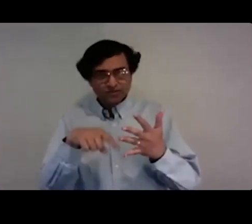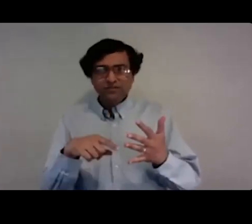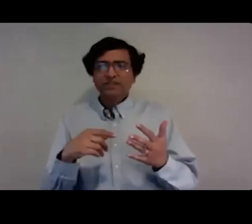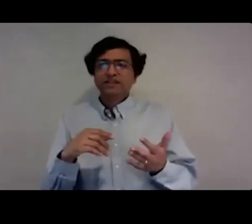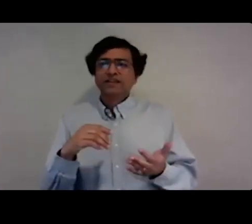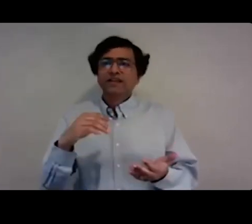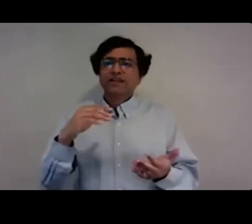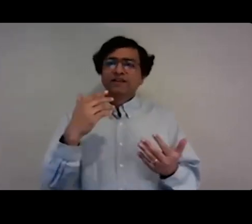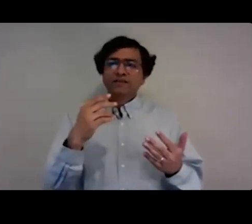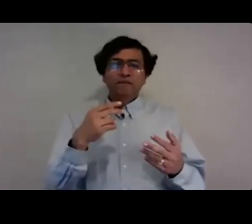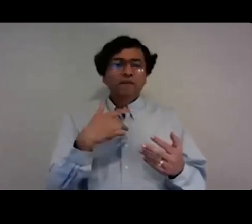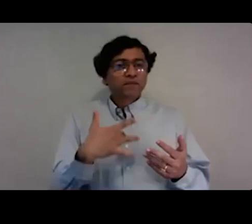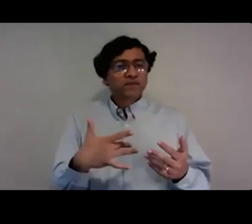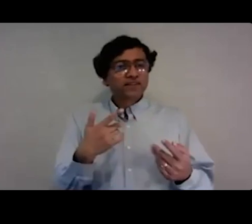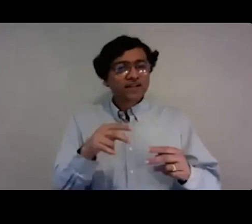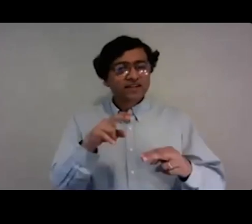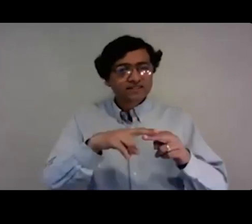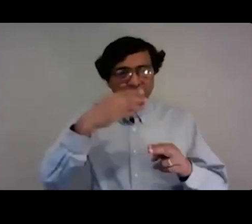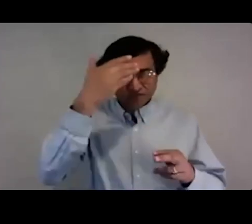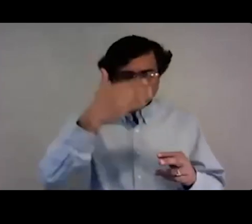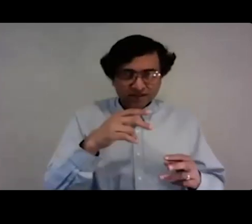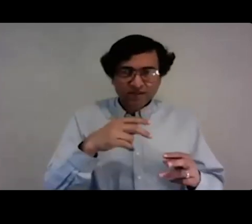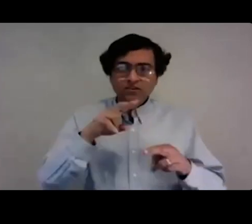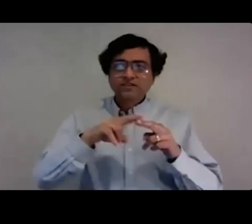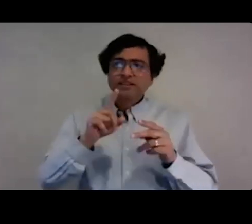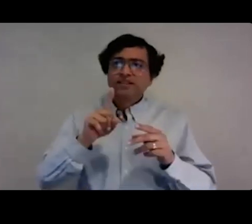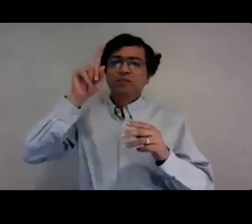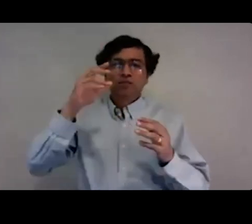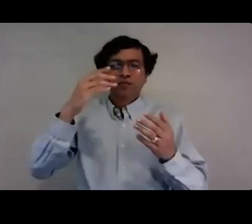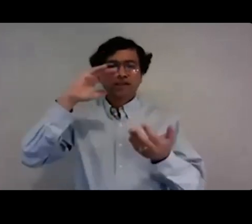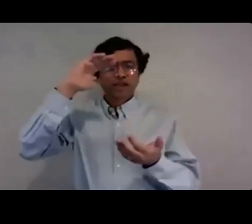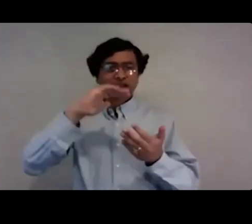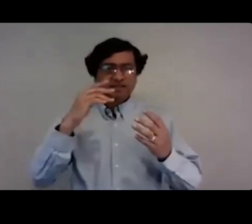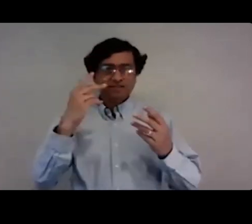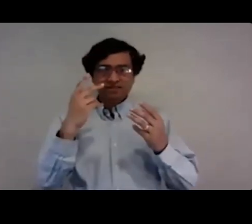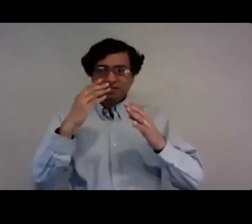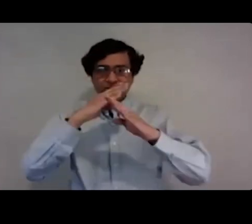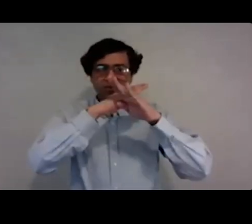And to that end, here are some suggestions.